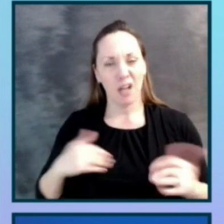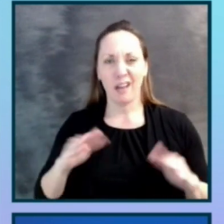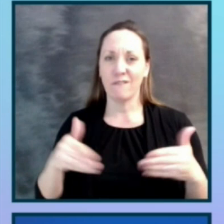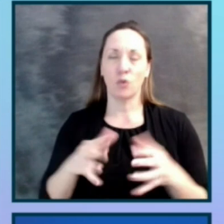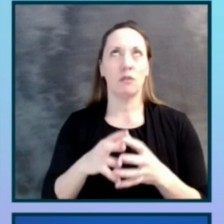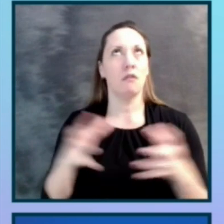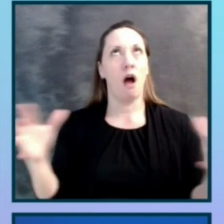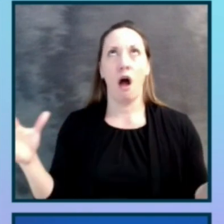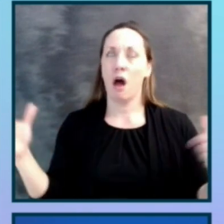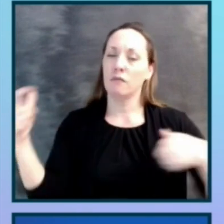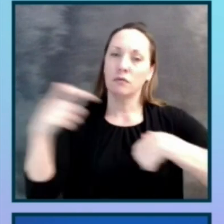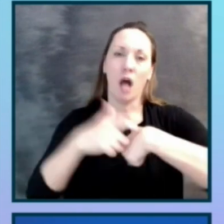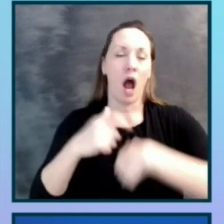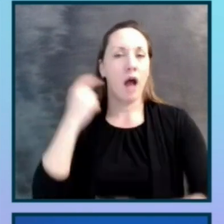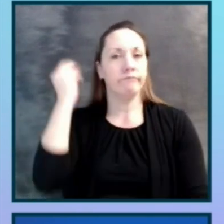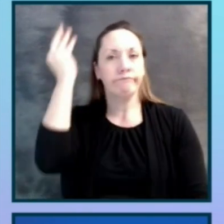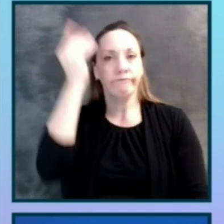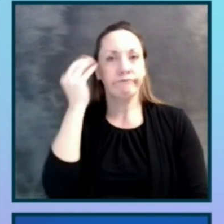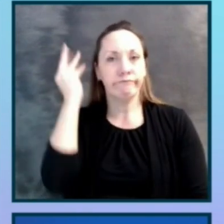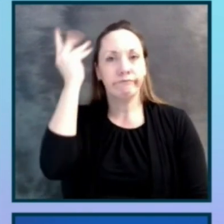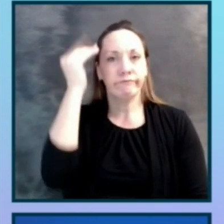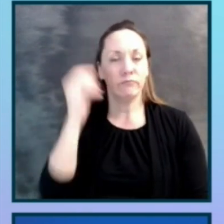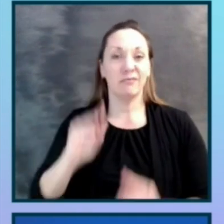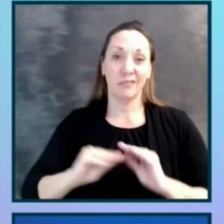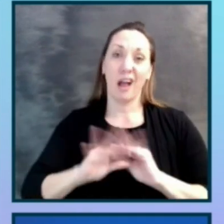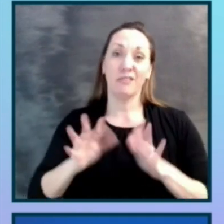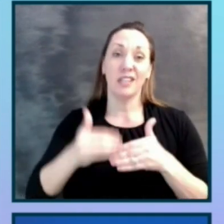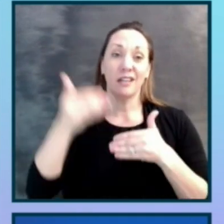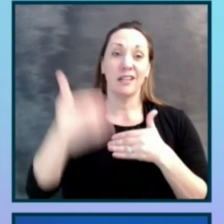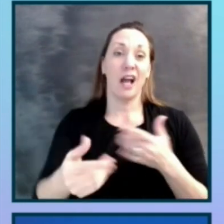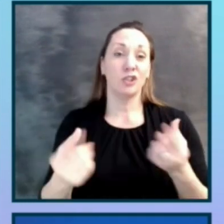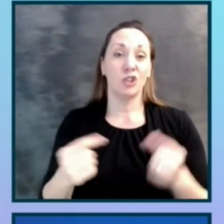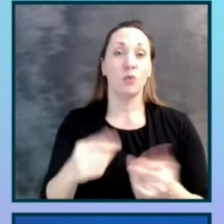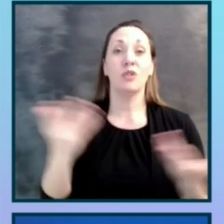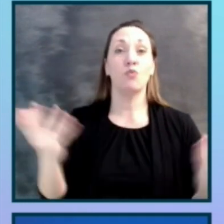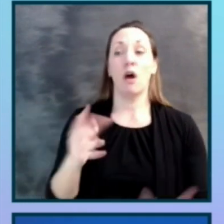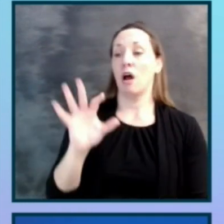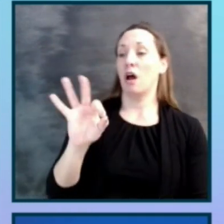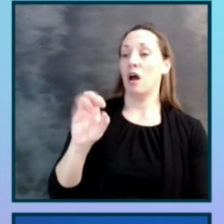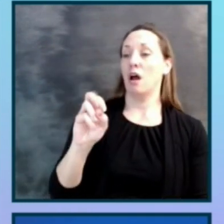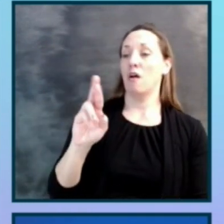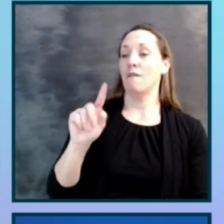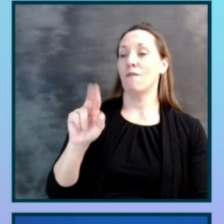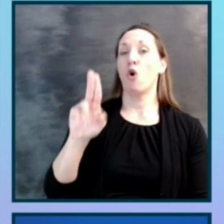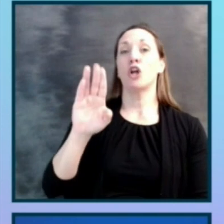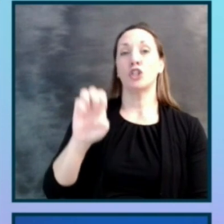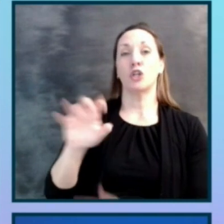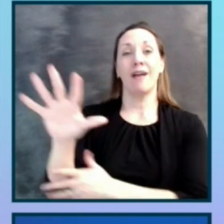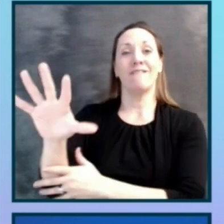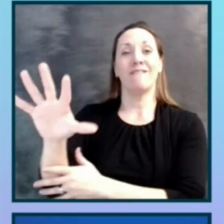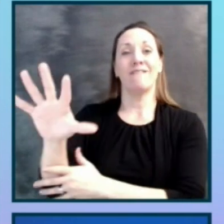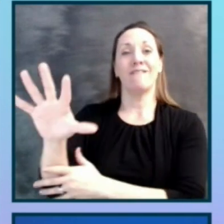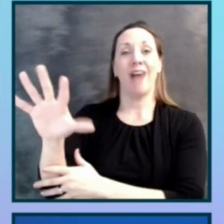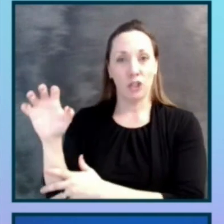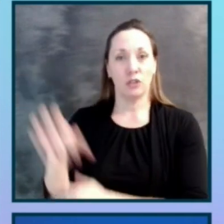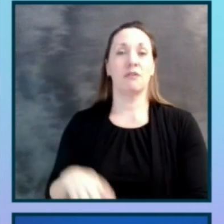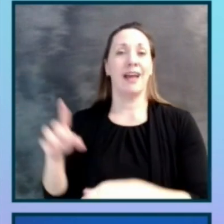And obviously the next step is the Fortune 500. So at Diamond, our client base is enterprise companies.